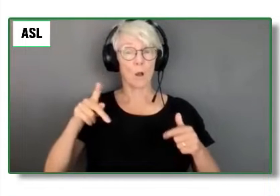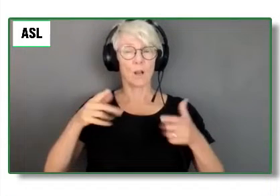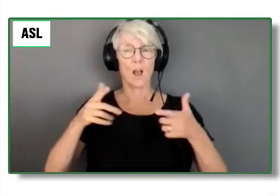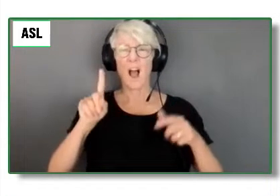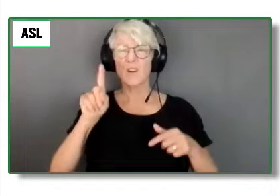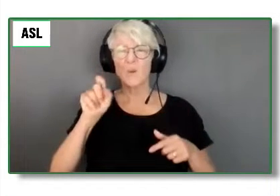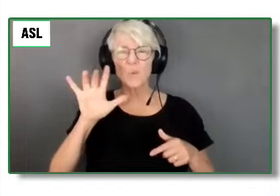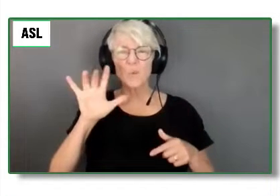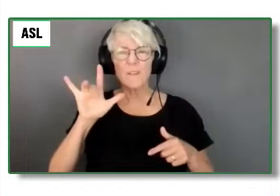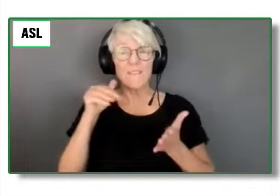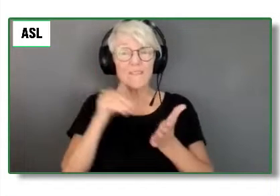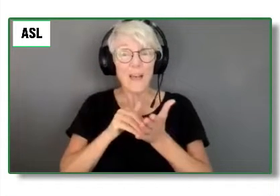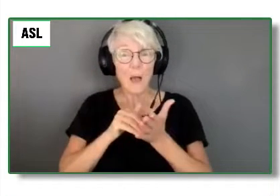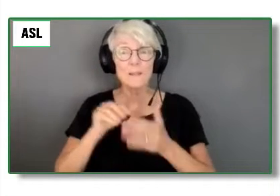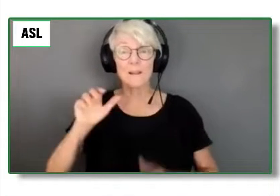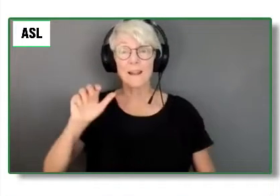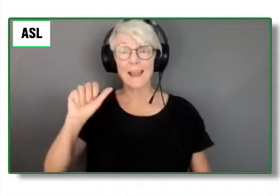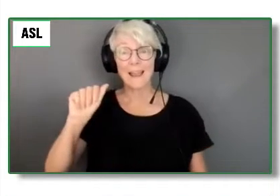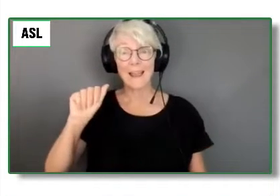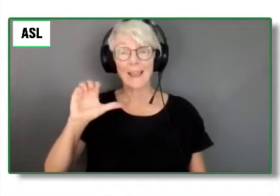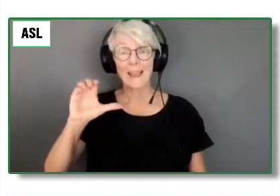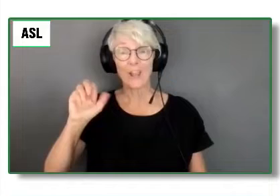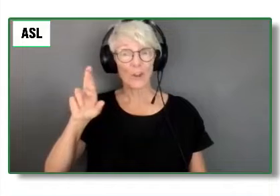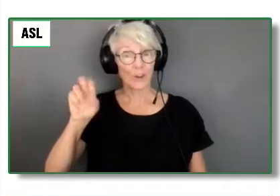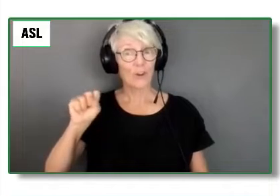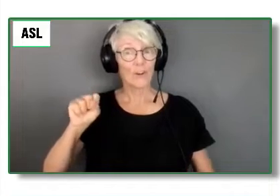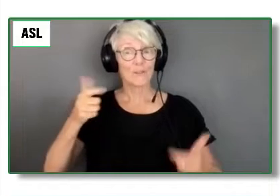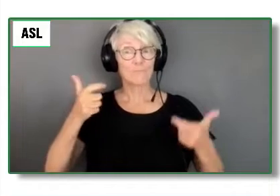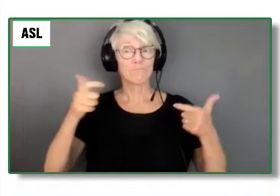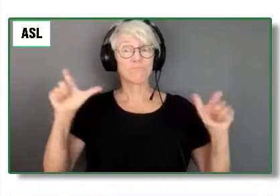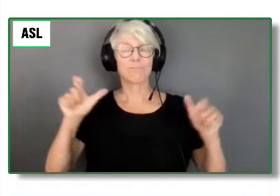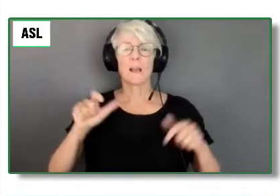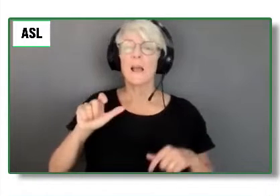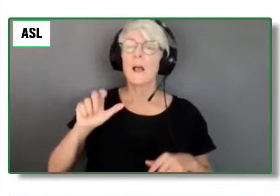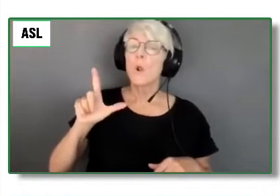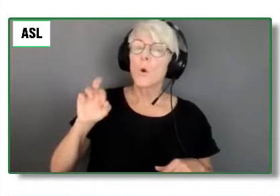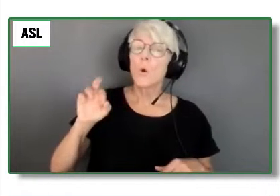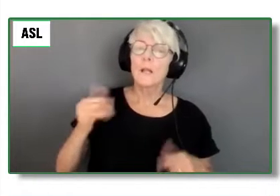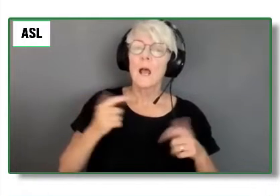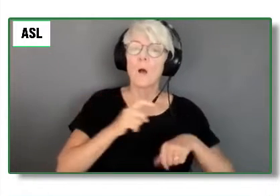So Lori we are at 9:18.